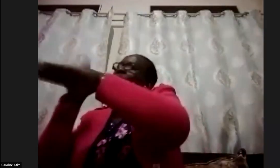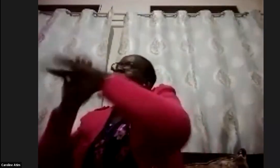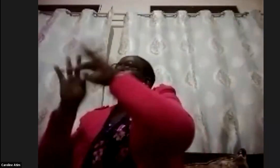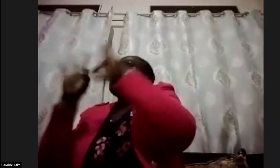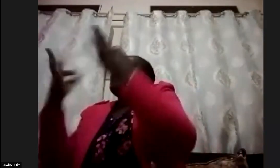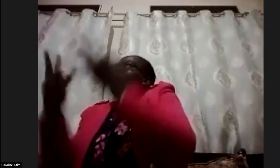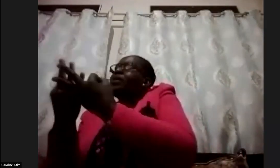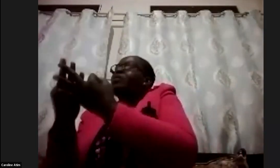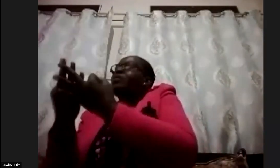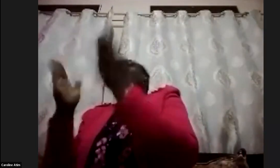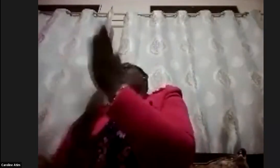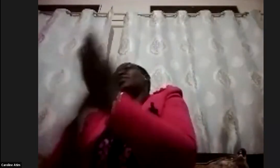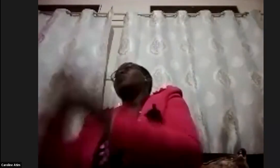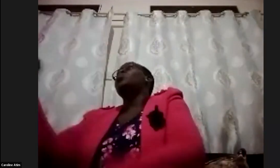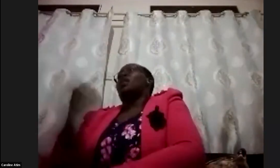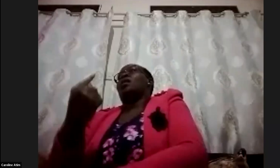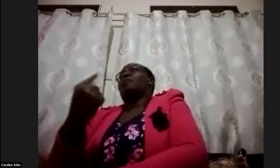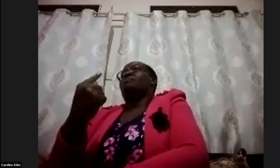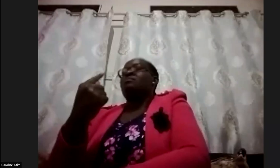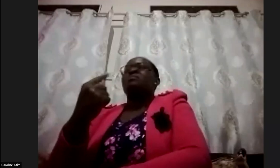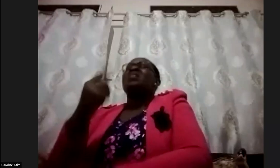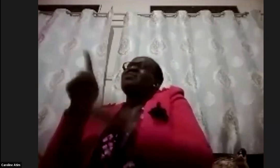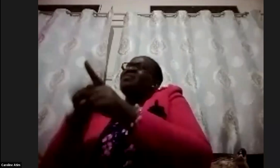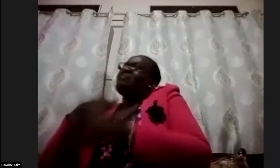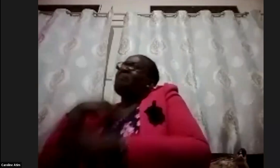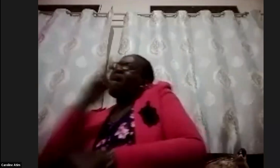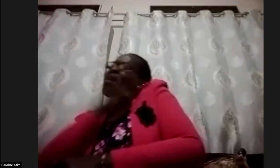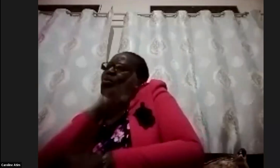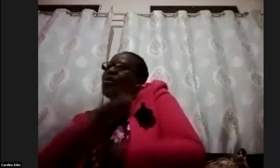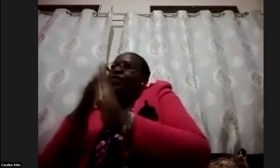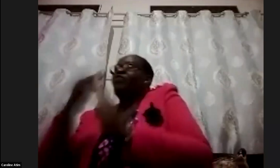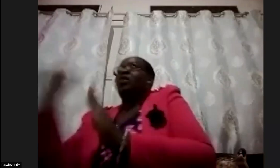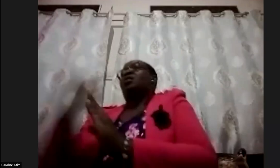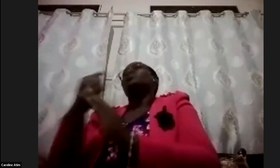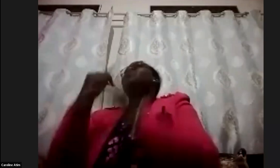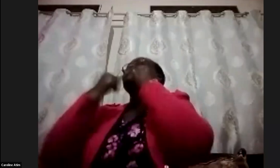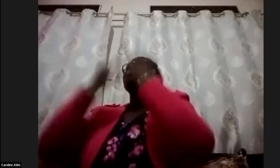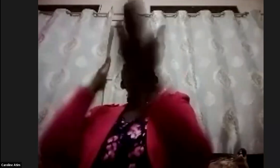And now we stood